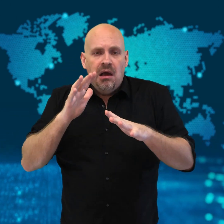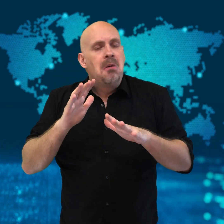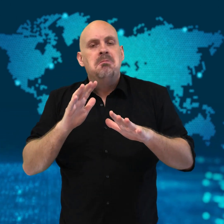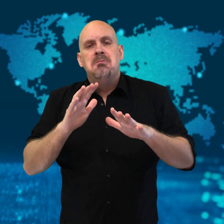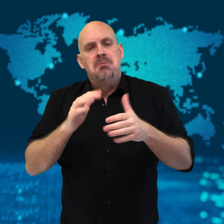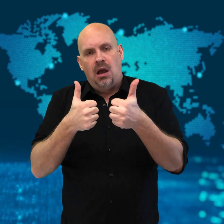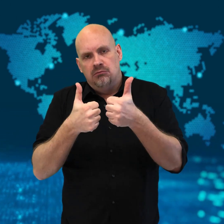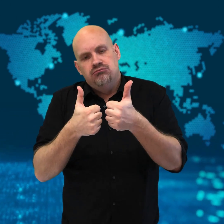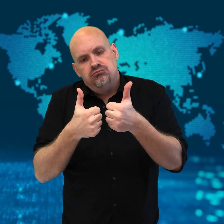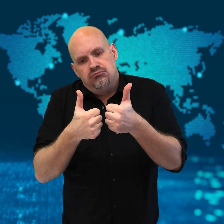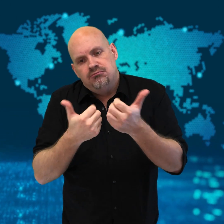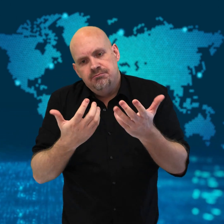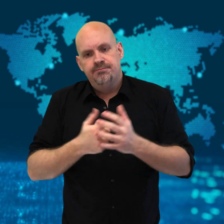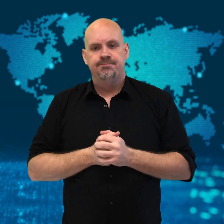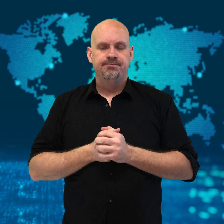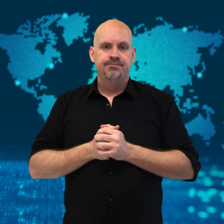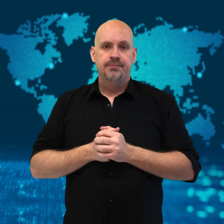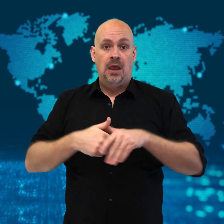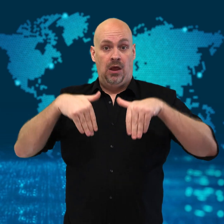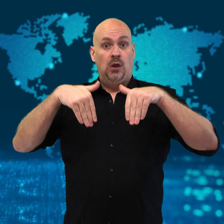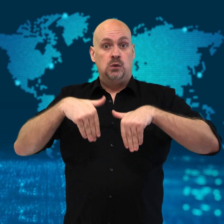the dogs’ health.